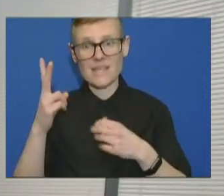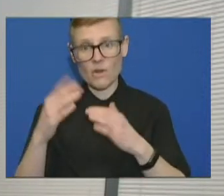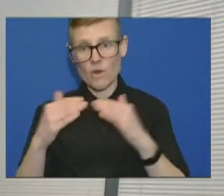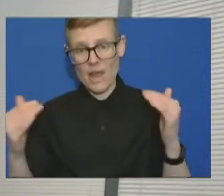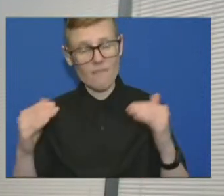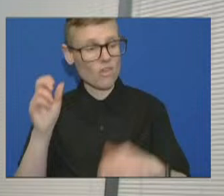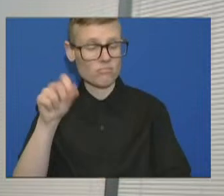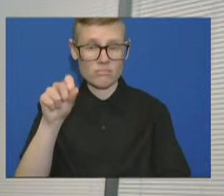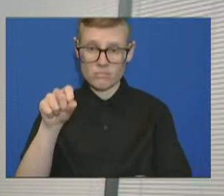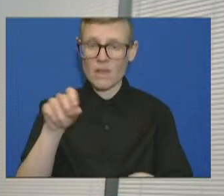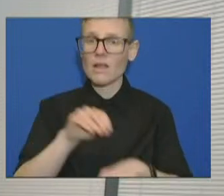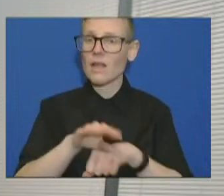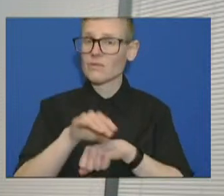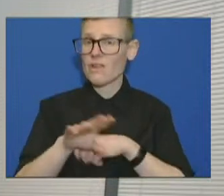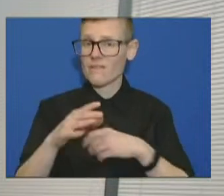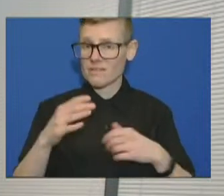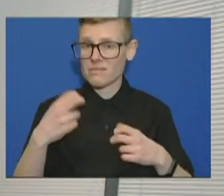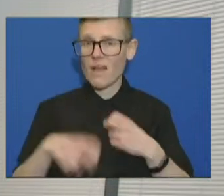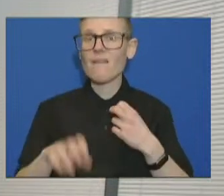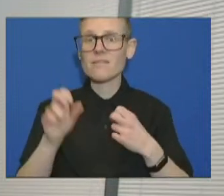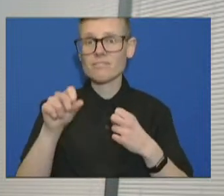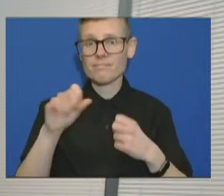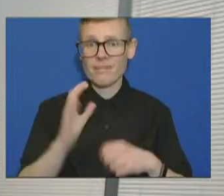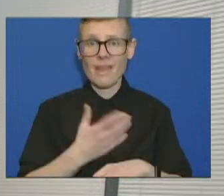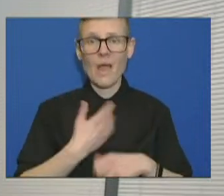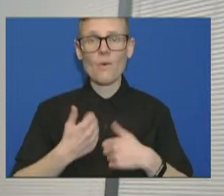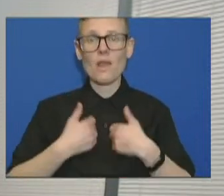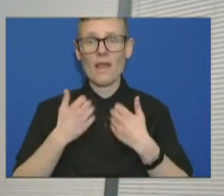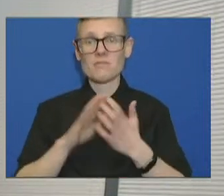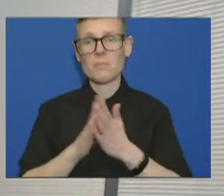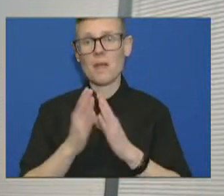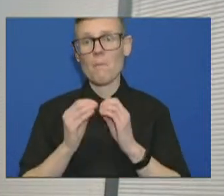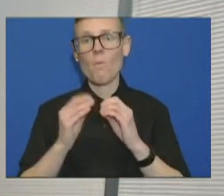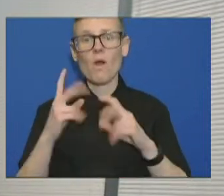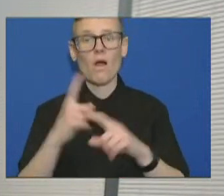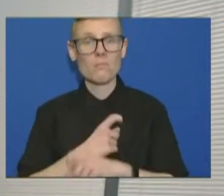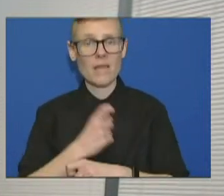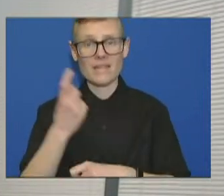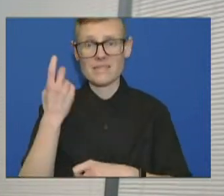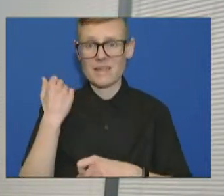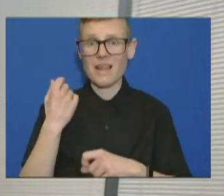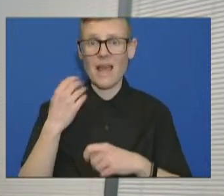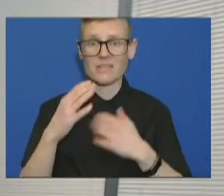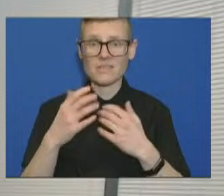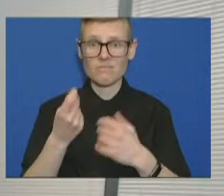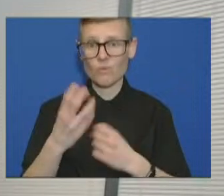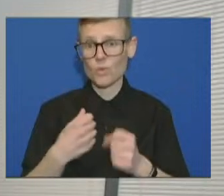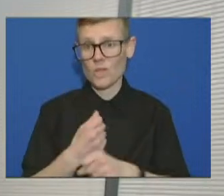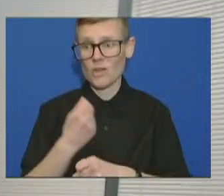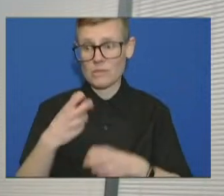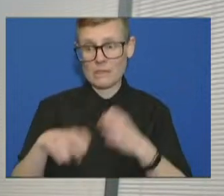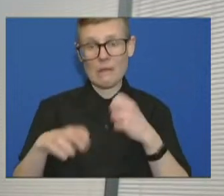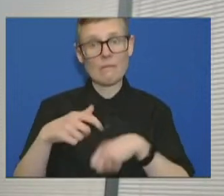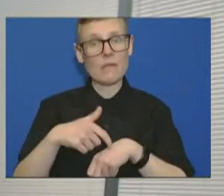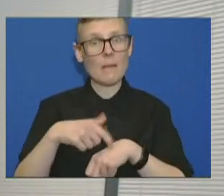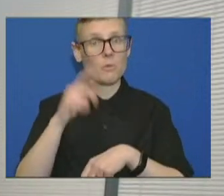everybody knows that counselors still have it tough at the secondary level. That's absolutely true. Our lives have